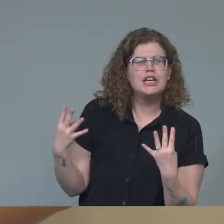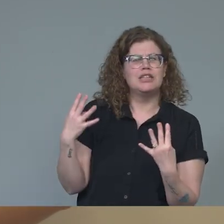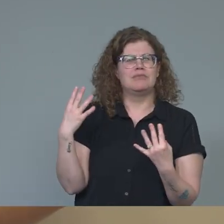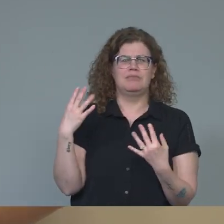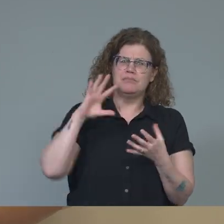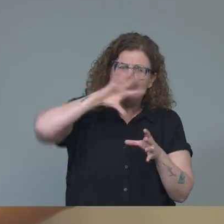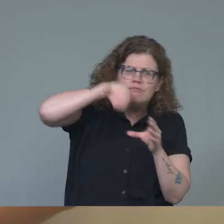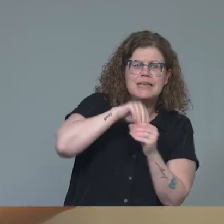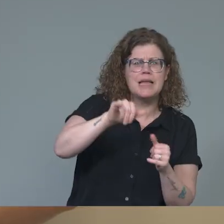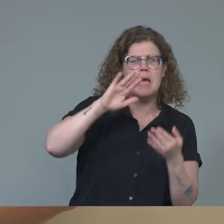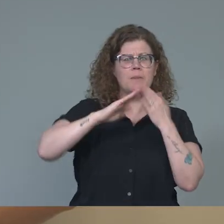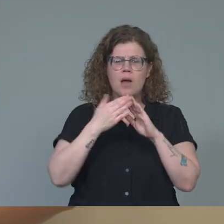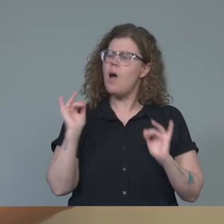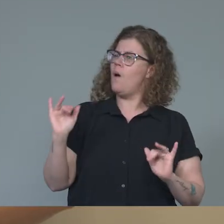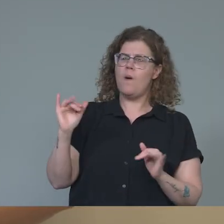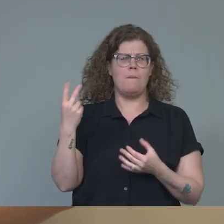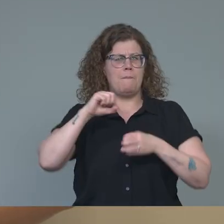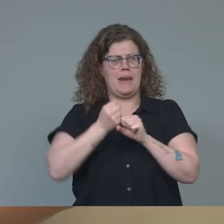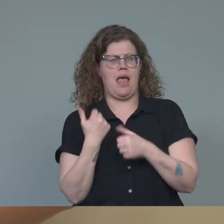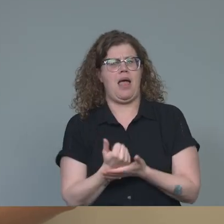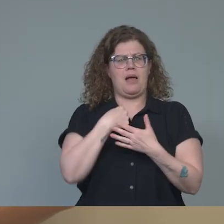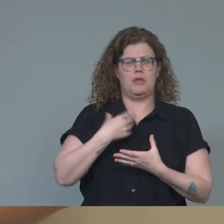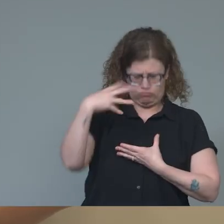had the like obvious gender swap very much in mind when I made the work, but it wasn't until after